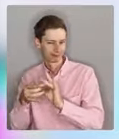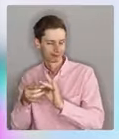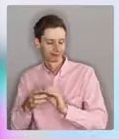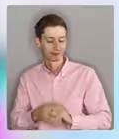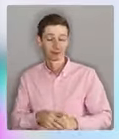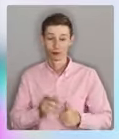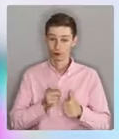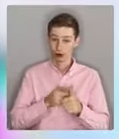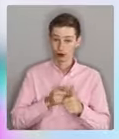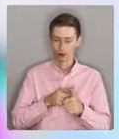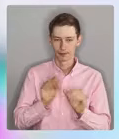First, I'd like to talk about implementation.